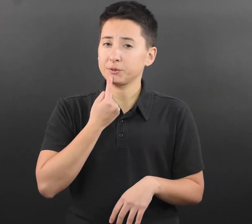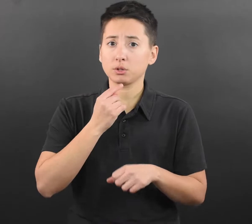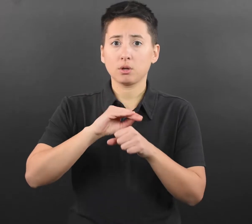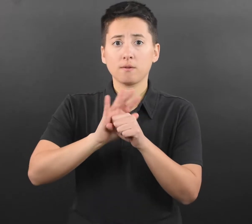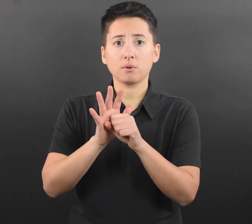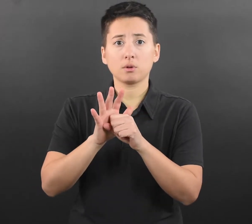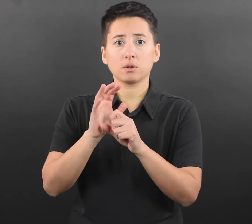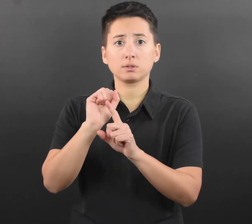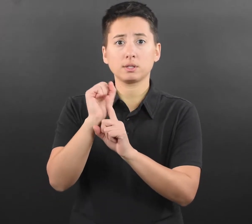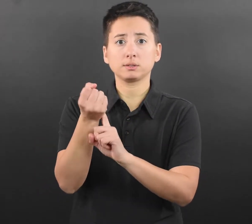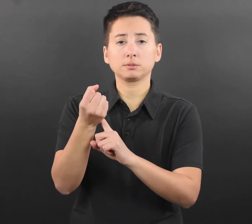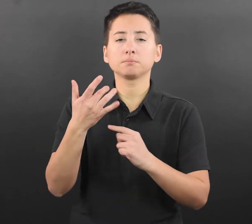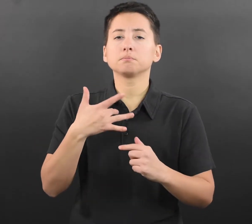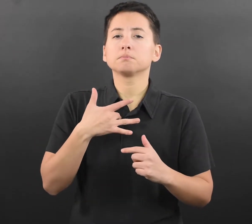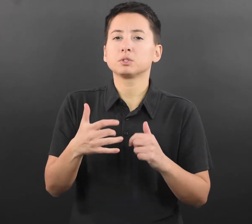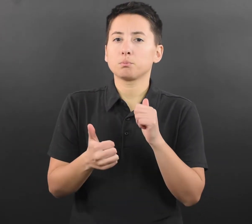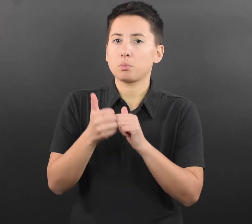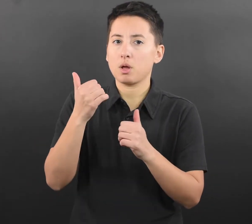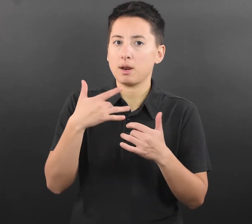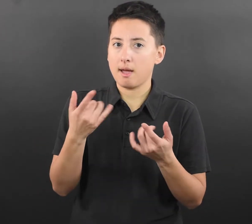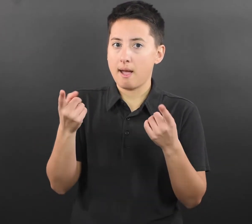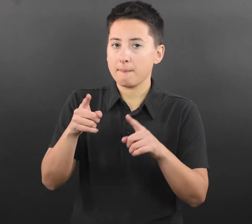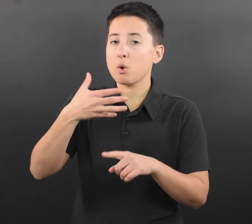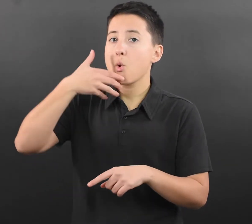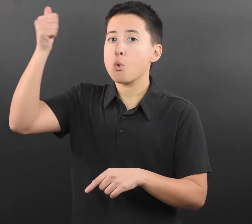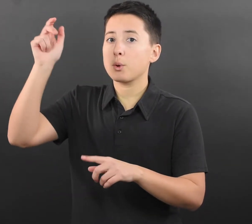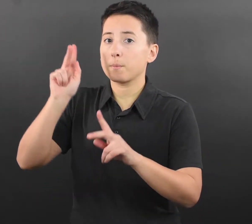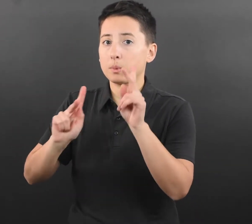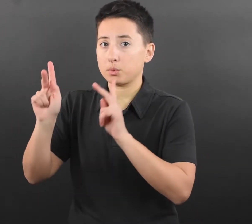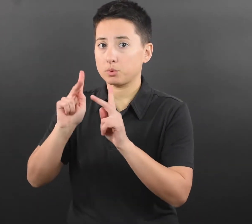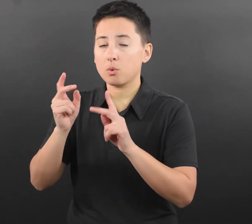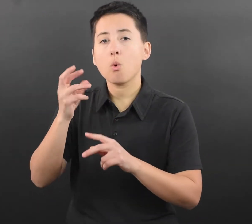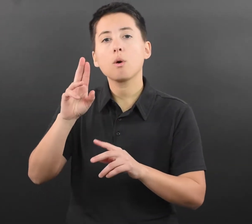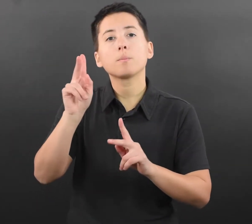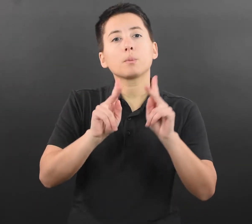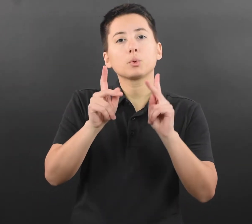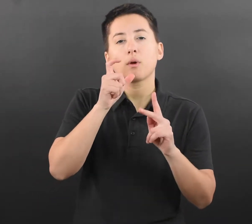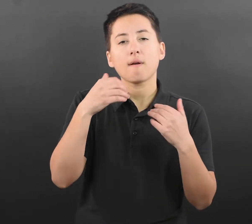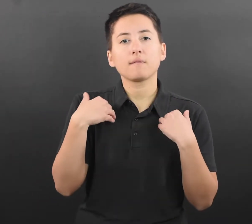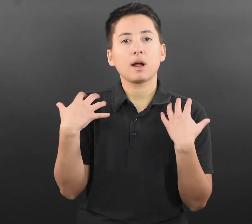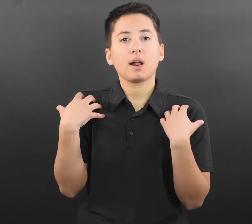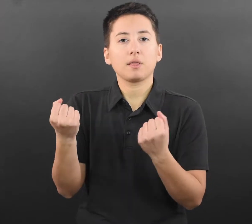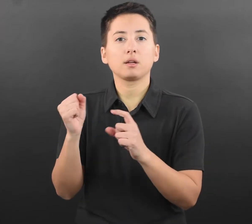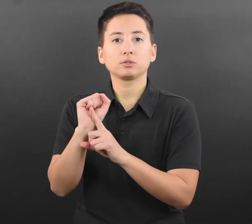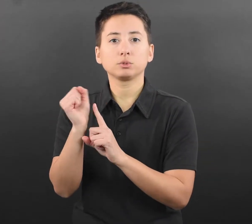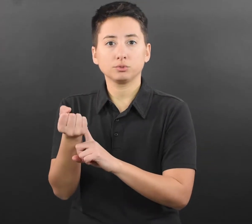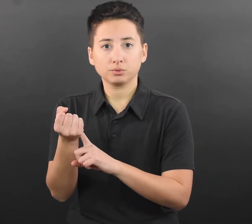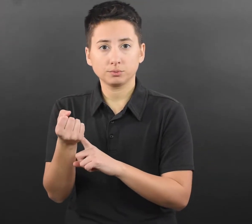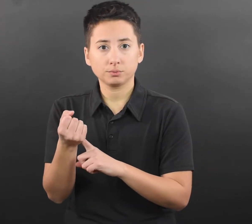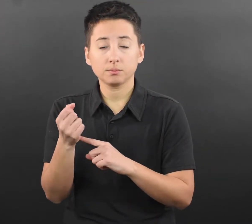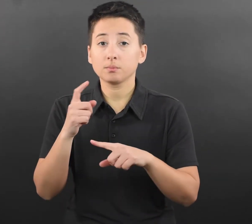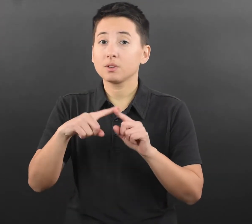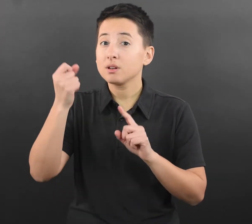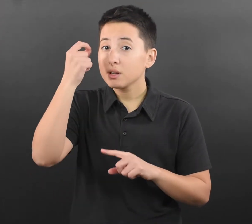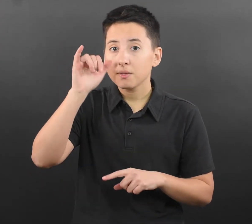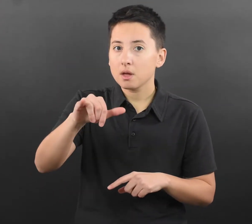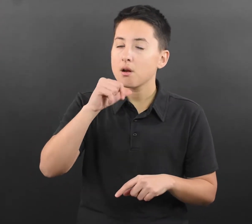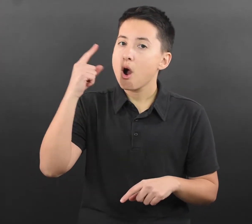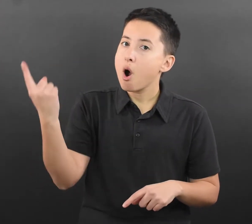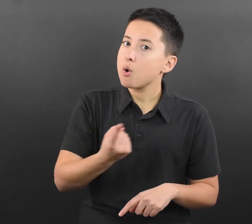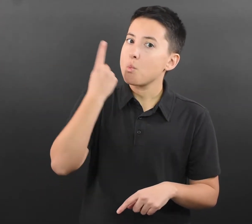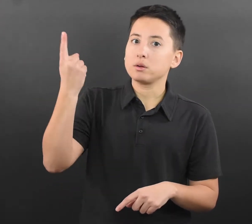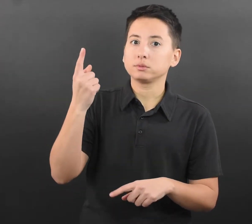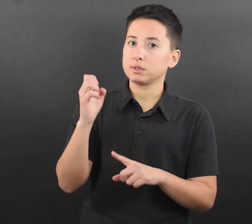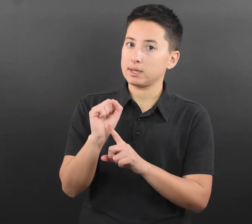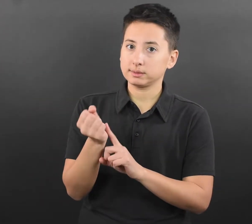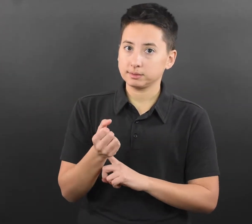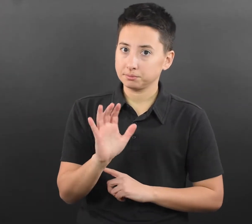those with underlying health conditions, that is not always the case. From July 1 – Oct. 26,